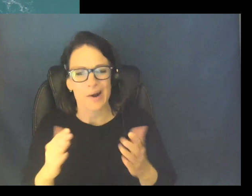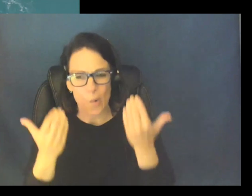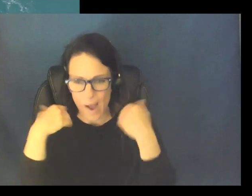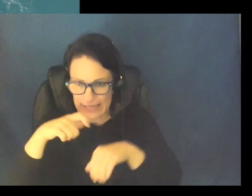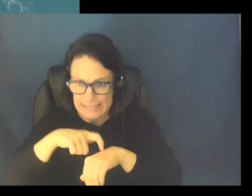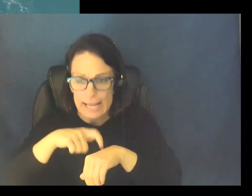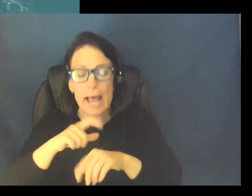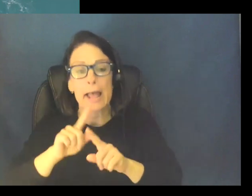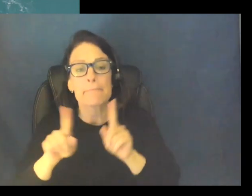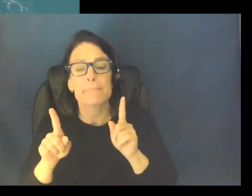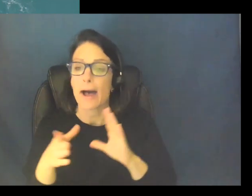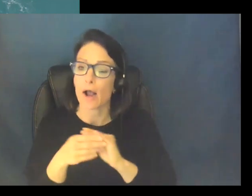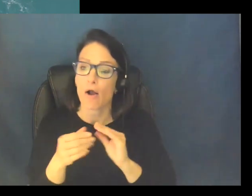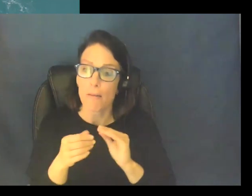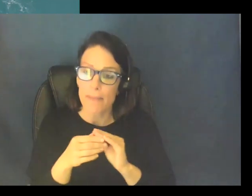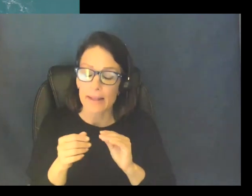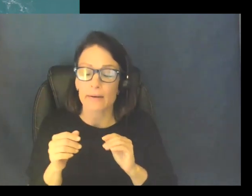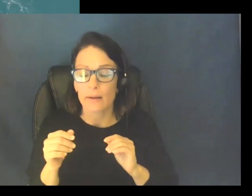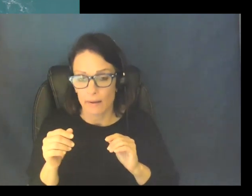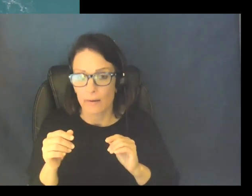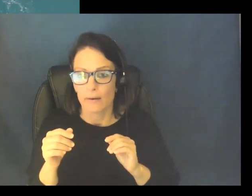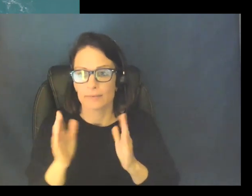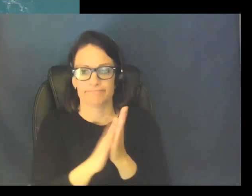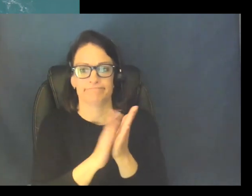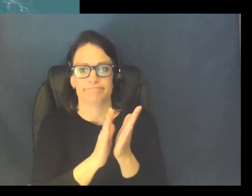With every conservation regulation change, the commercial lobstermen continue to comply at their own expense. It must be noticed -- noted that compliance -- that the compliance rate in Massachusetts is upwards of 93% for the commercial lobster industry. In closing, we would ask that the Commonwealth have direct and in person meetings with the commercial fishing industry as their livelihoods depend on the smart, conscientious, and well laid out planning when talking about biodiversity and Thank you for your time tonight.